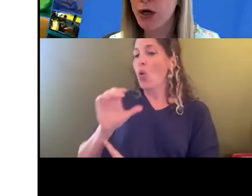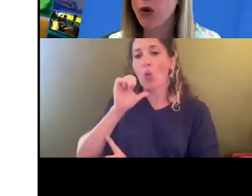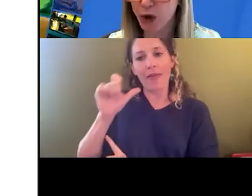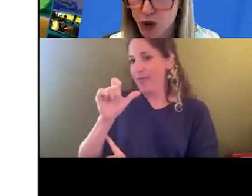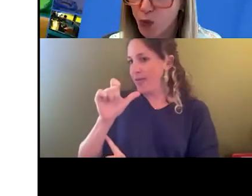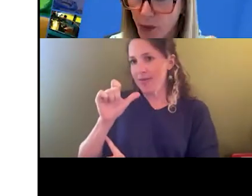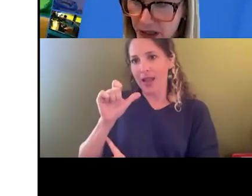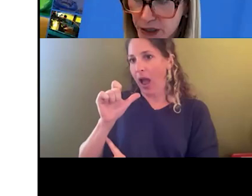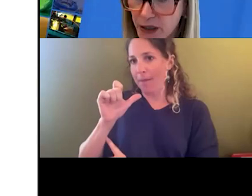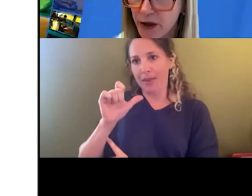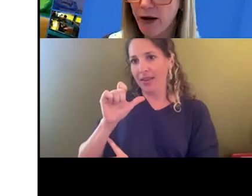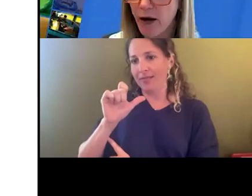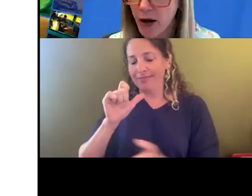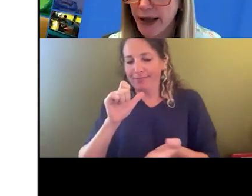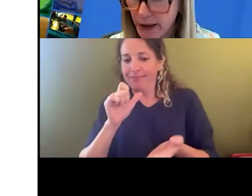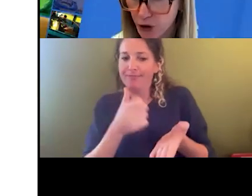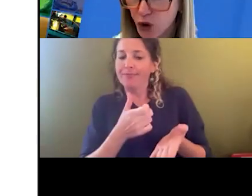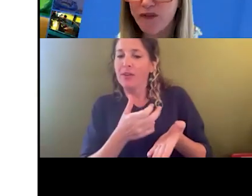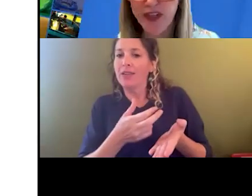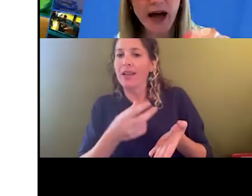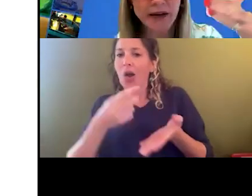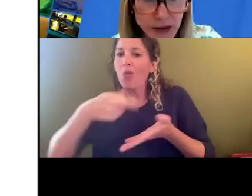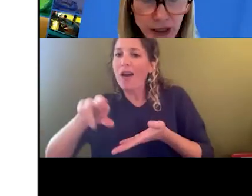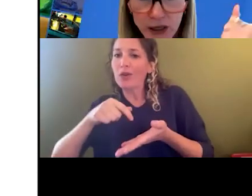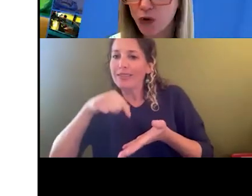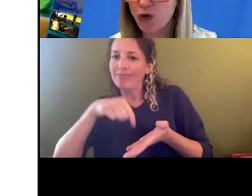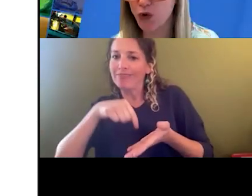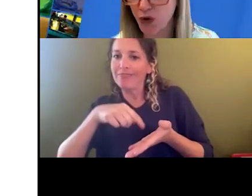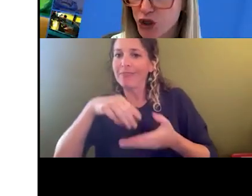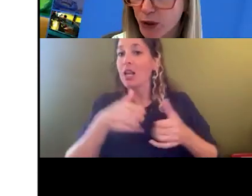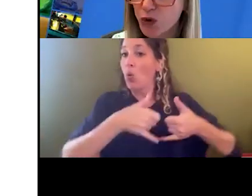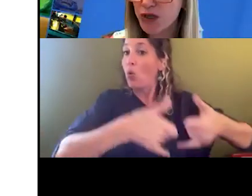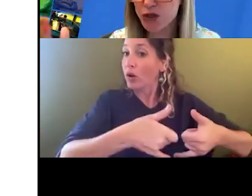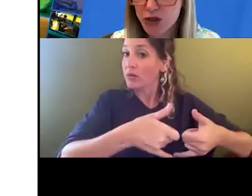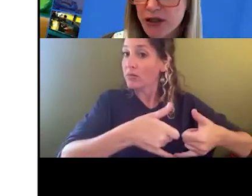What you will be seeing in lieu of that is either the Grant General Conditions,